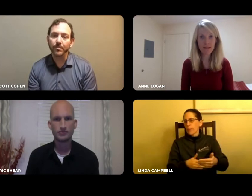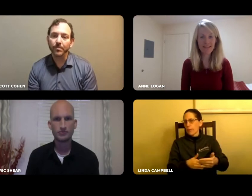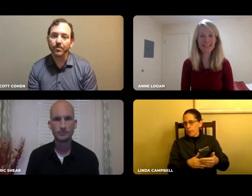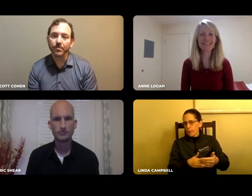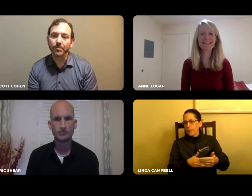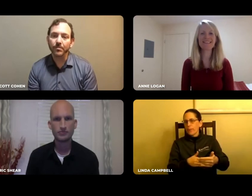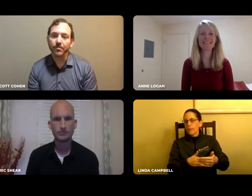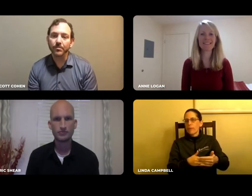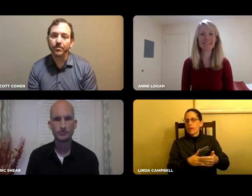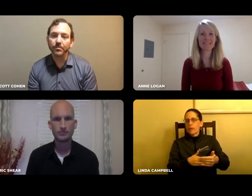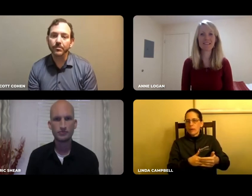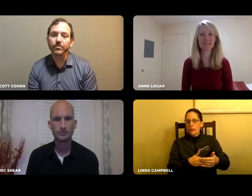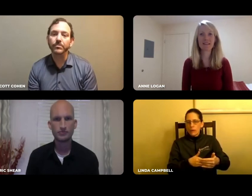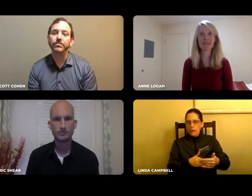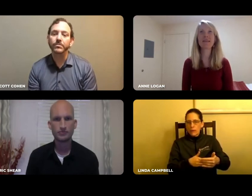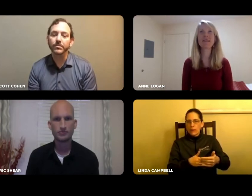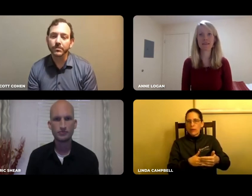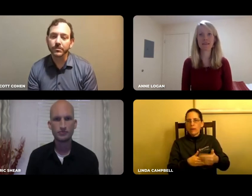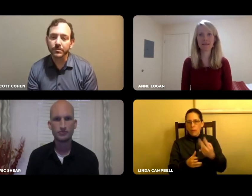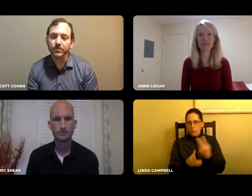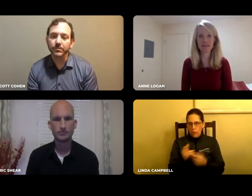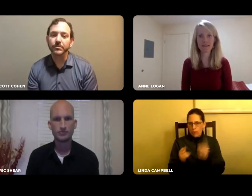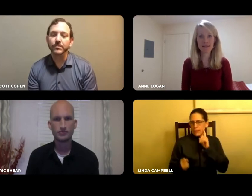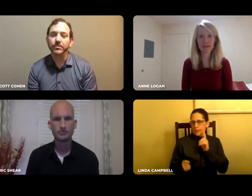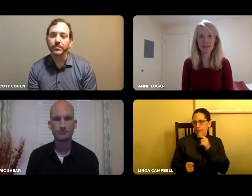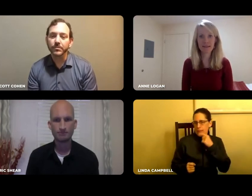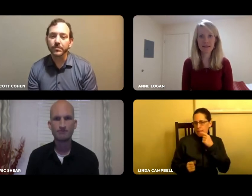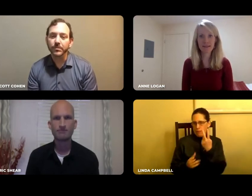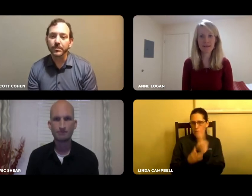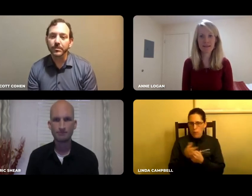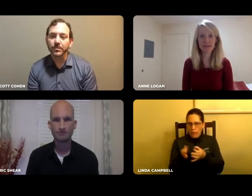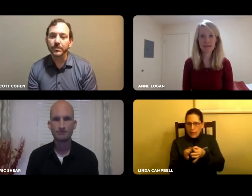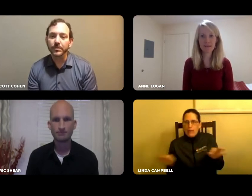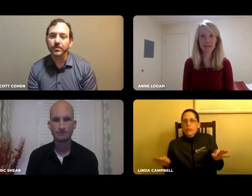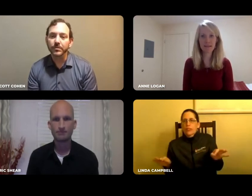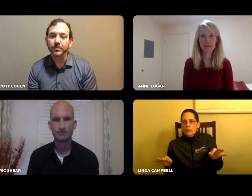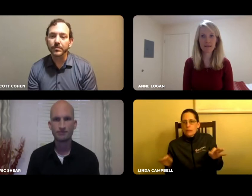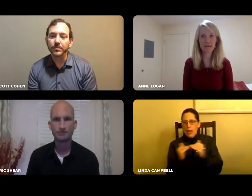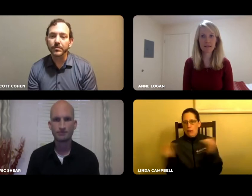Myself with the whole group and everyone viewed